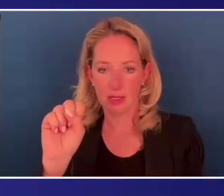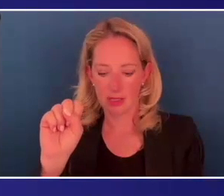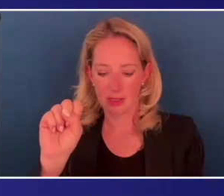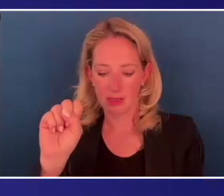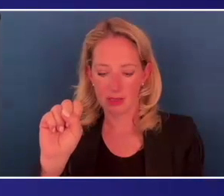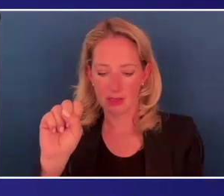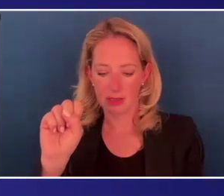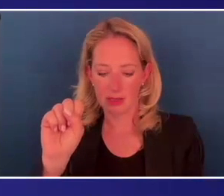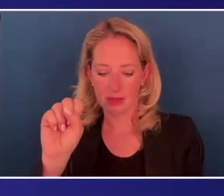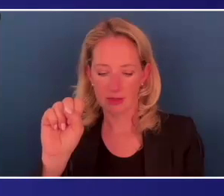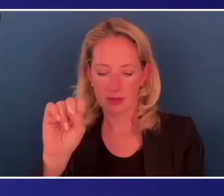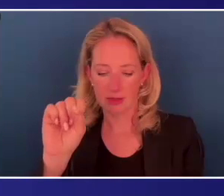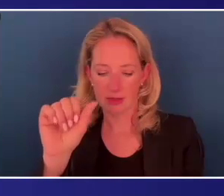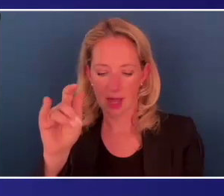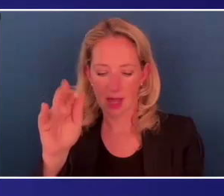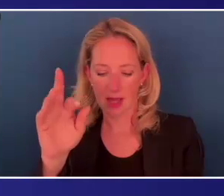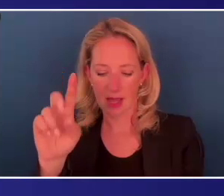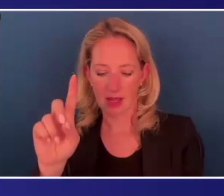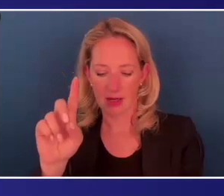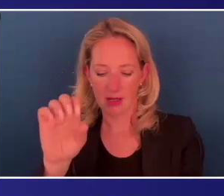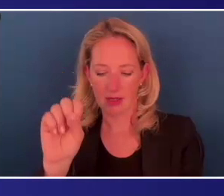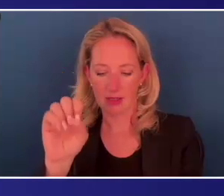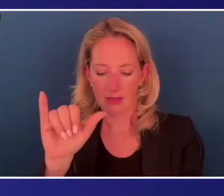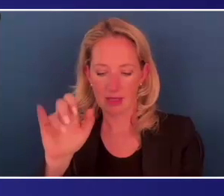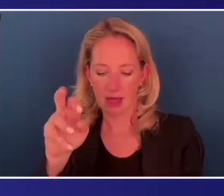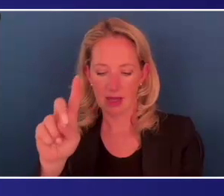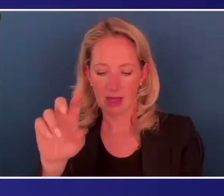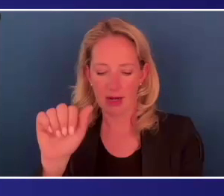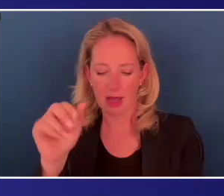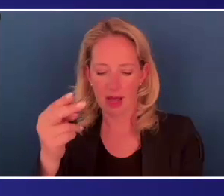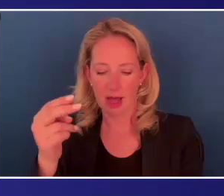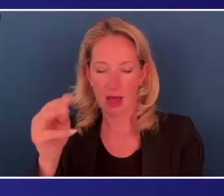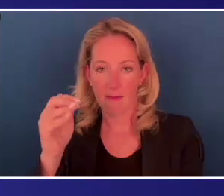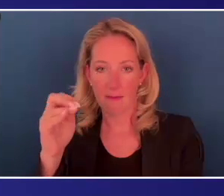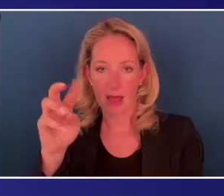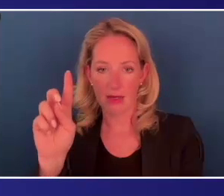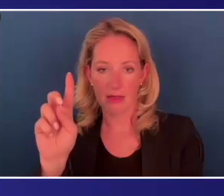Sayed Ahmed.